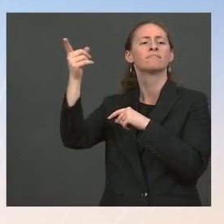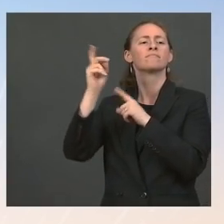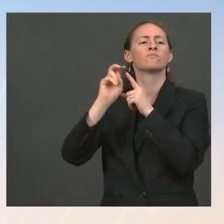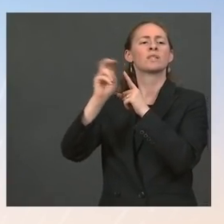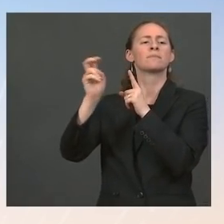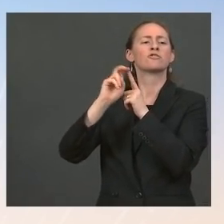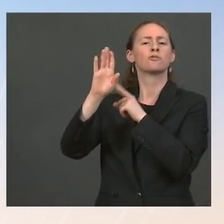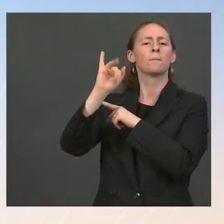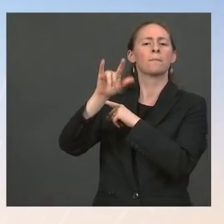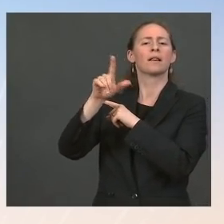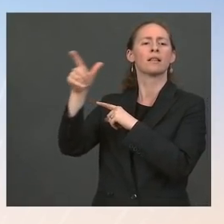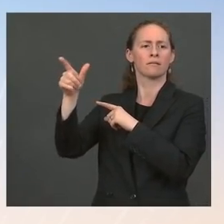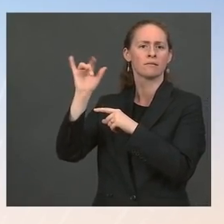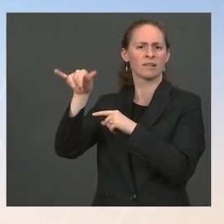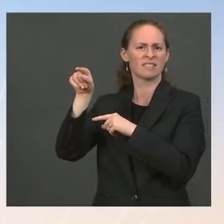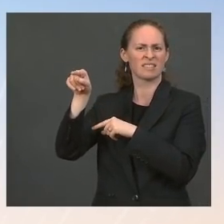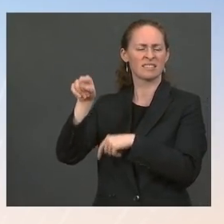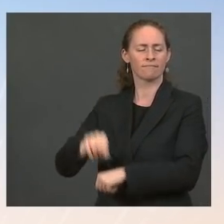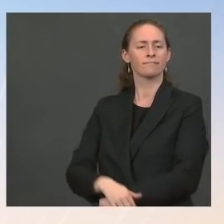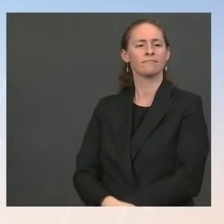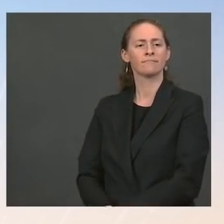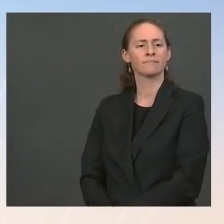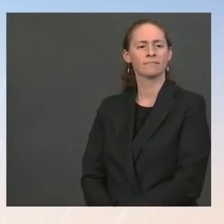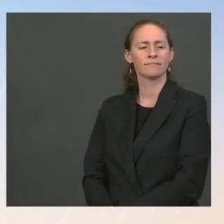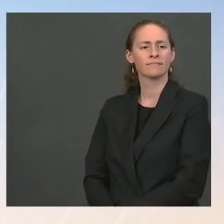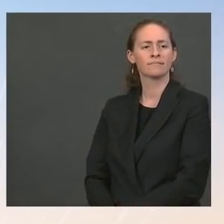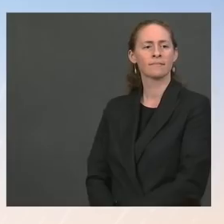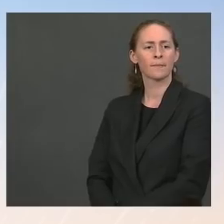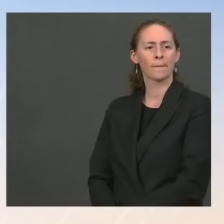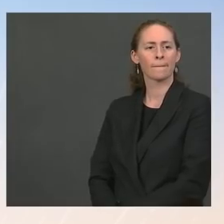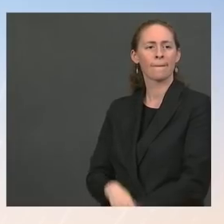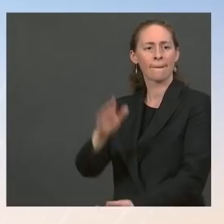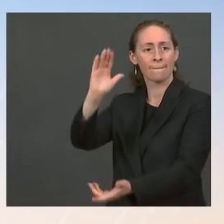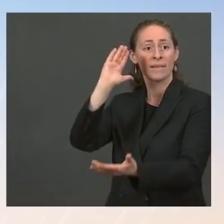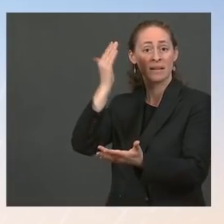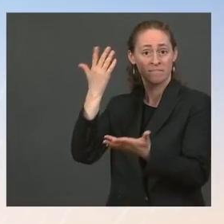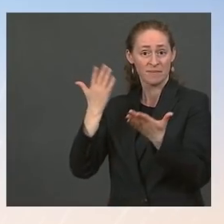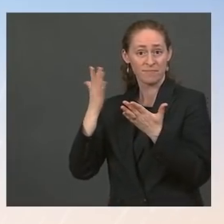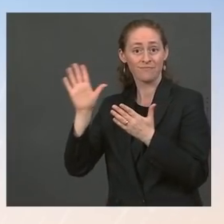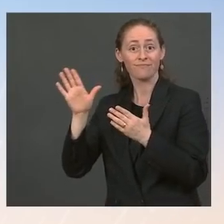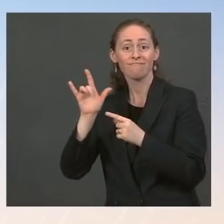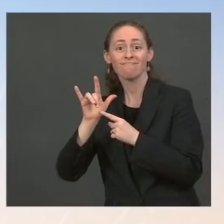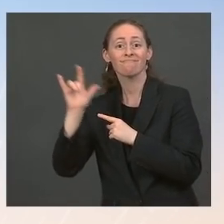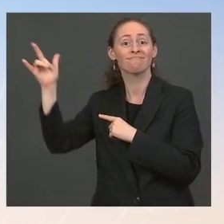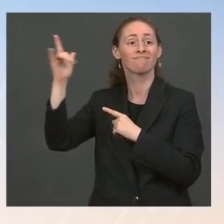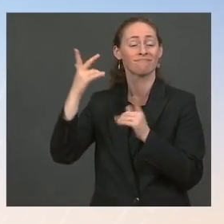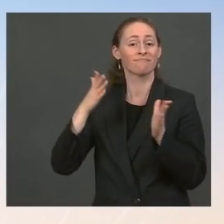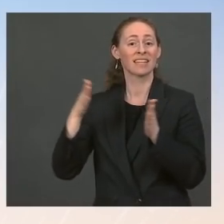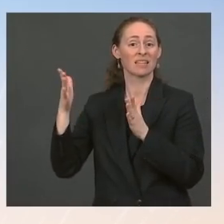would cancel or postpone the trip if it's necessary to have -- if there are votes scheduled around that time,